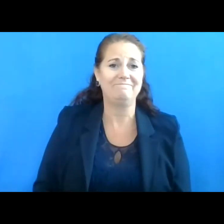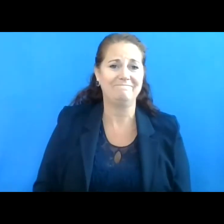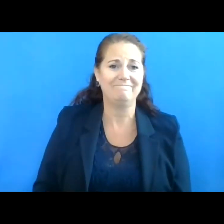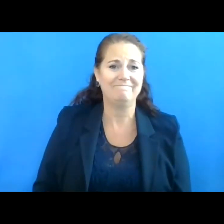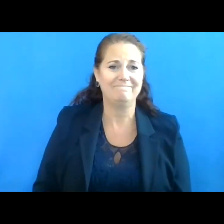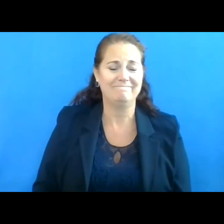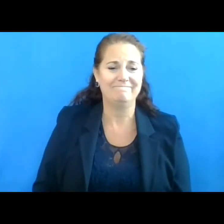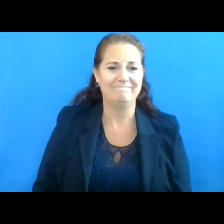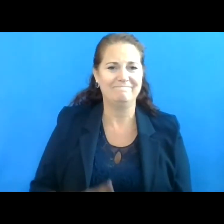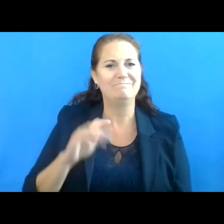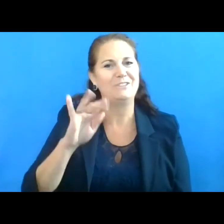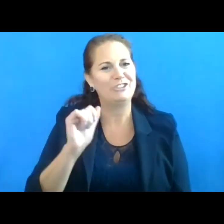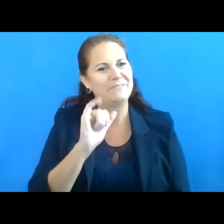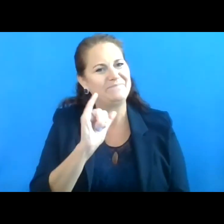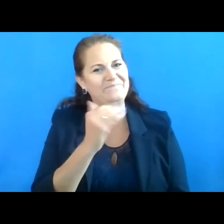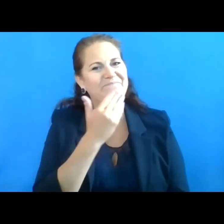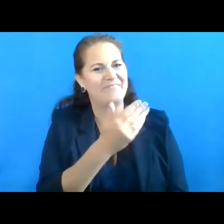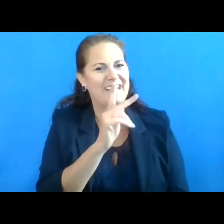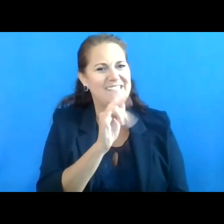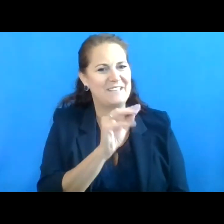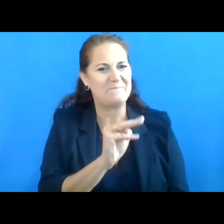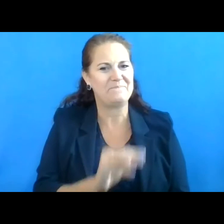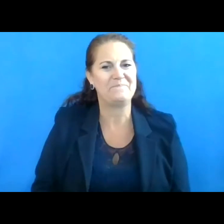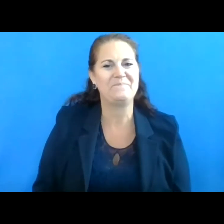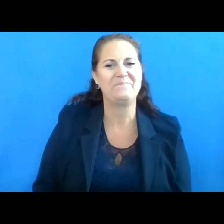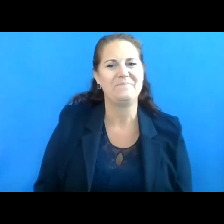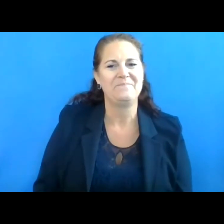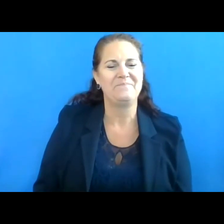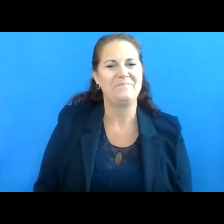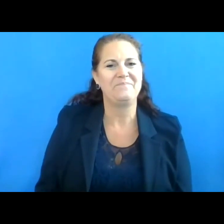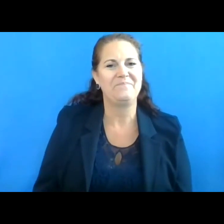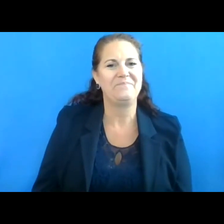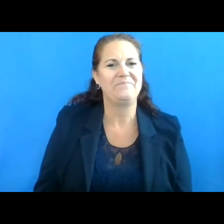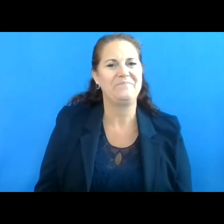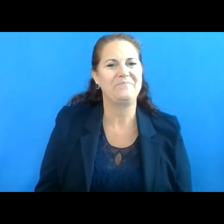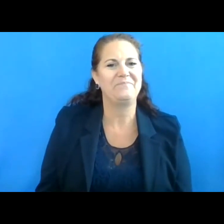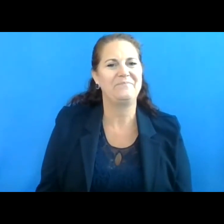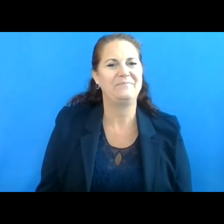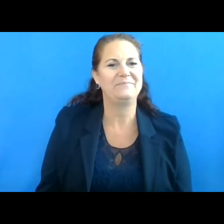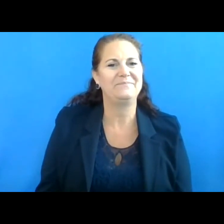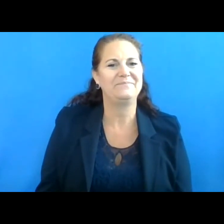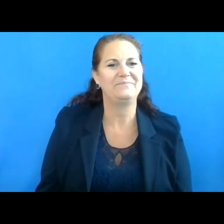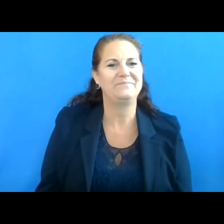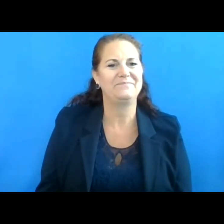Patricia June Vickers: Thanks, Kim.